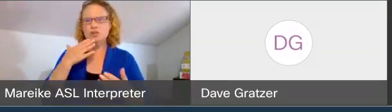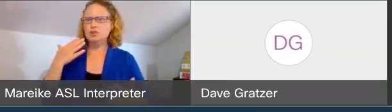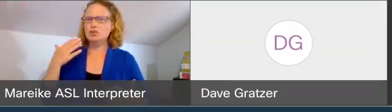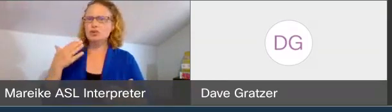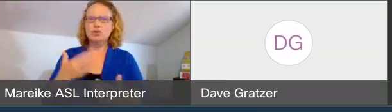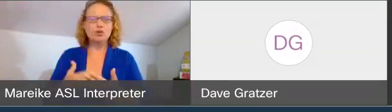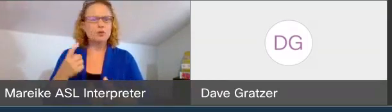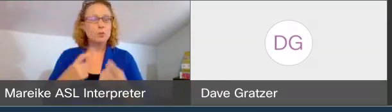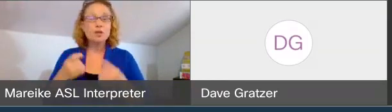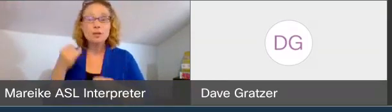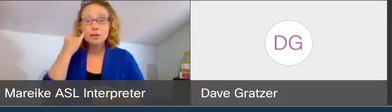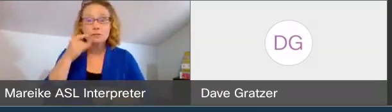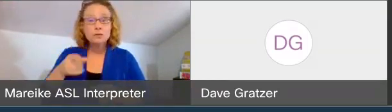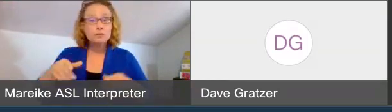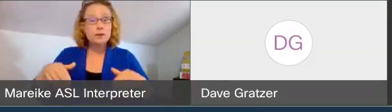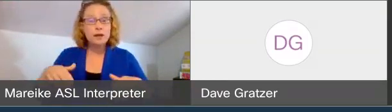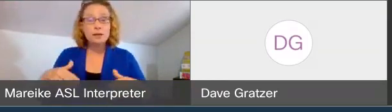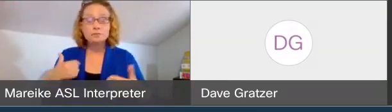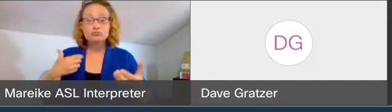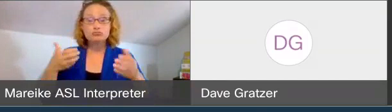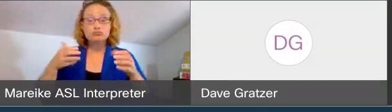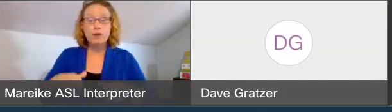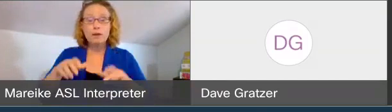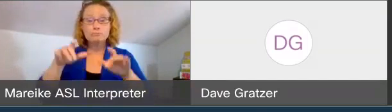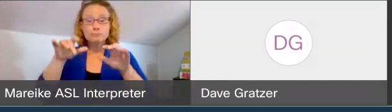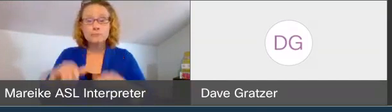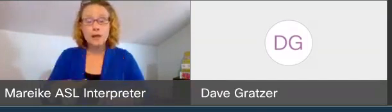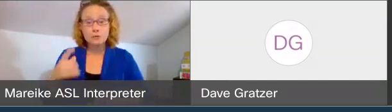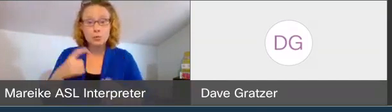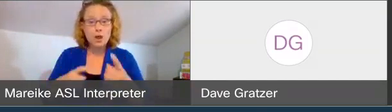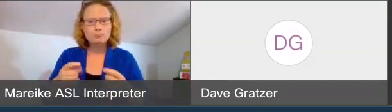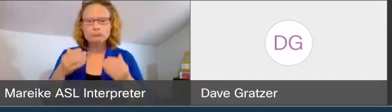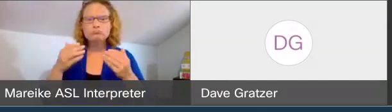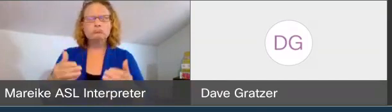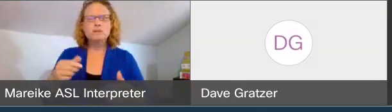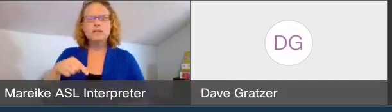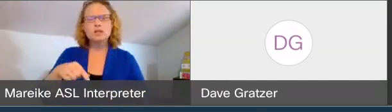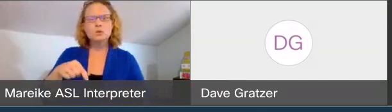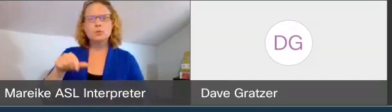a chance to already type a question in, please do so in the QA pod to the right of your screen,